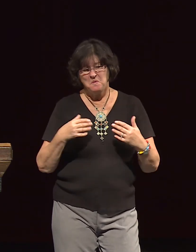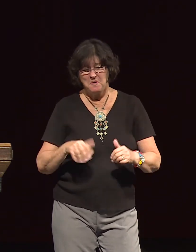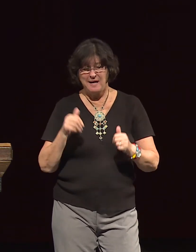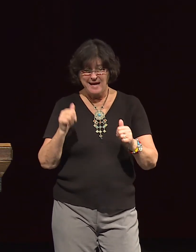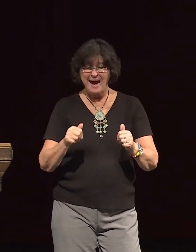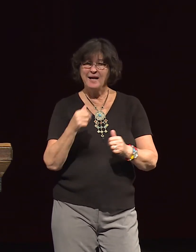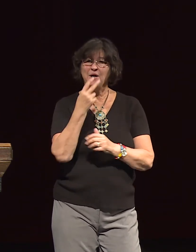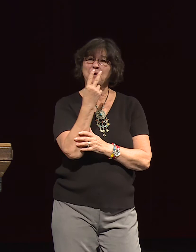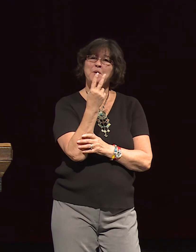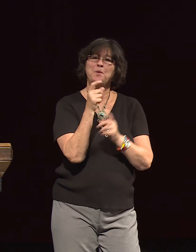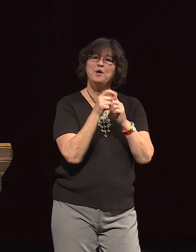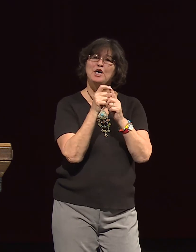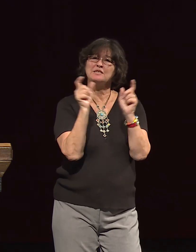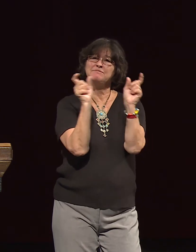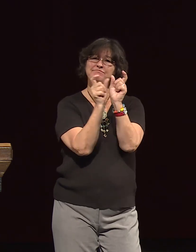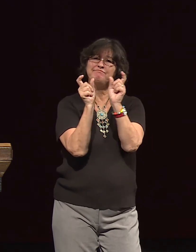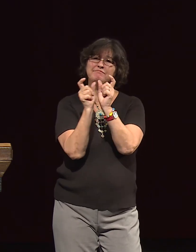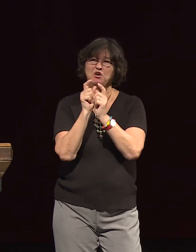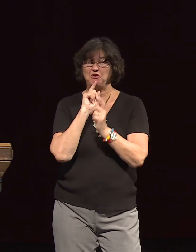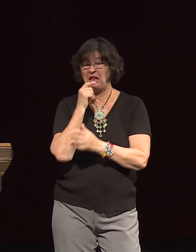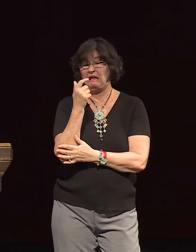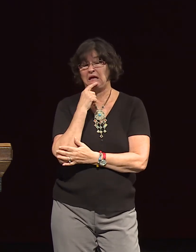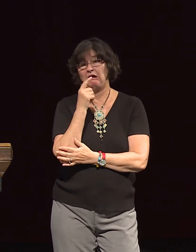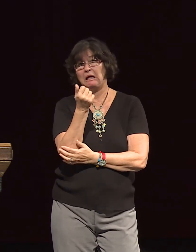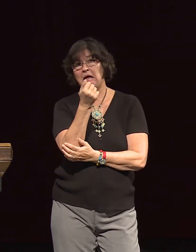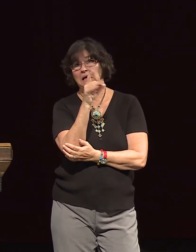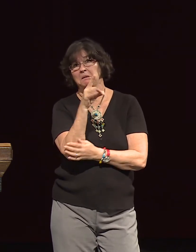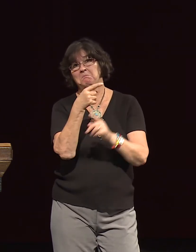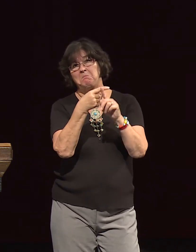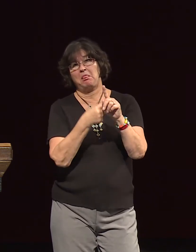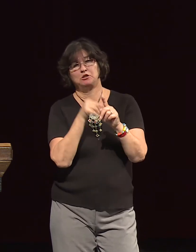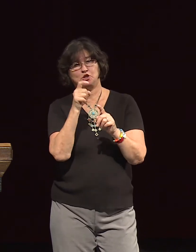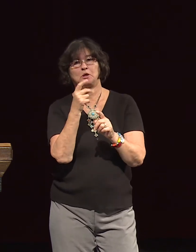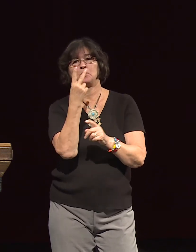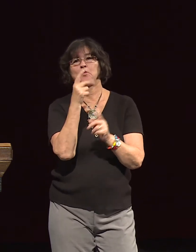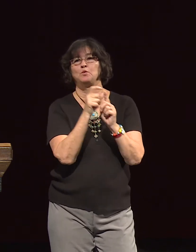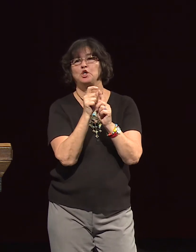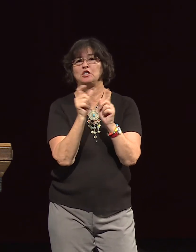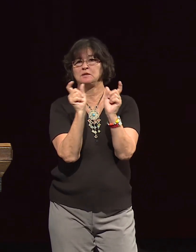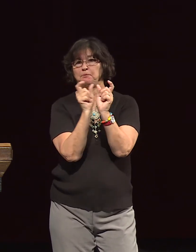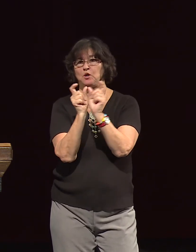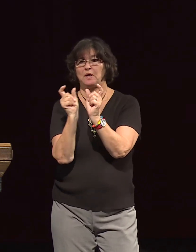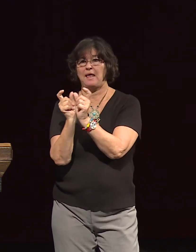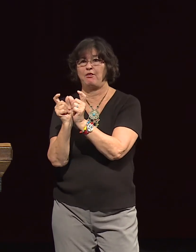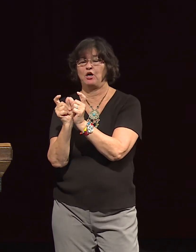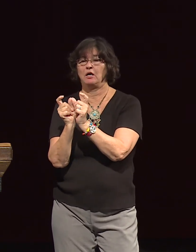By age two, they should be able to put... be able to put a couple words together in short phrases.